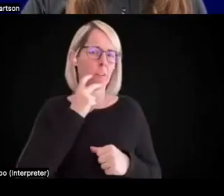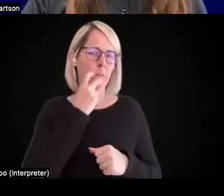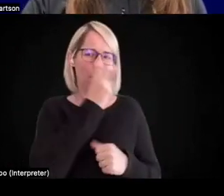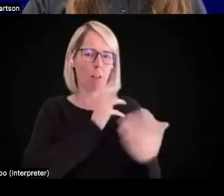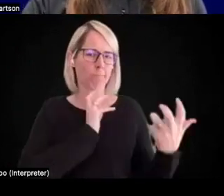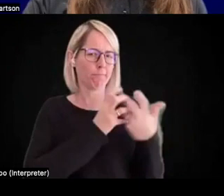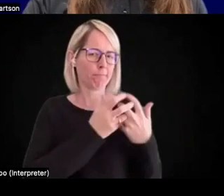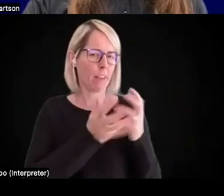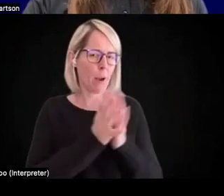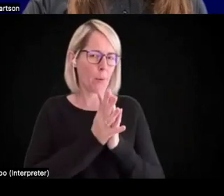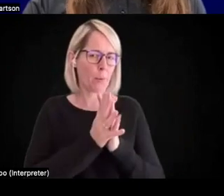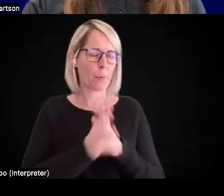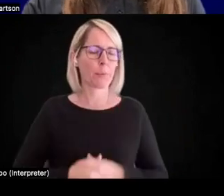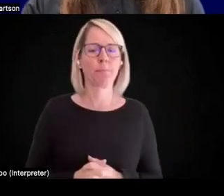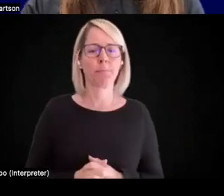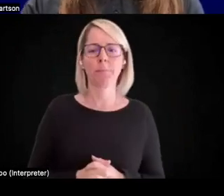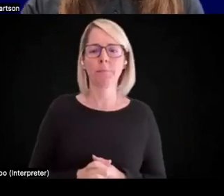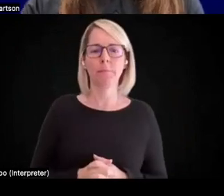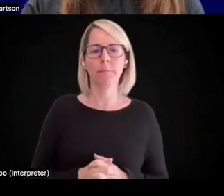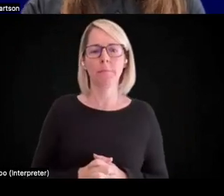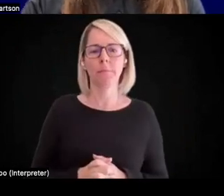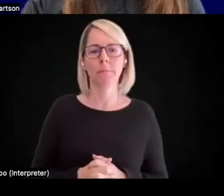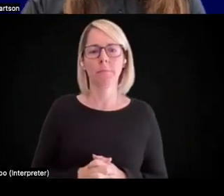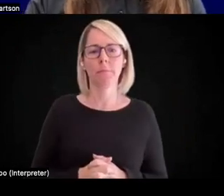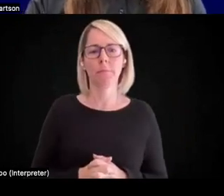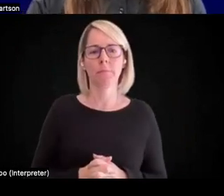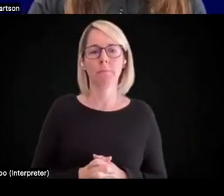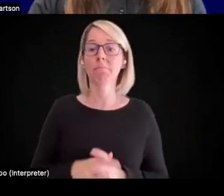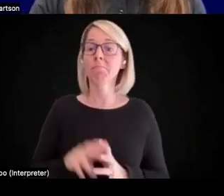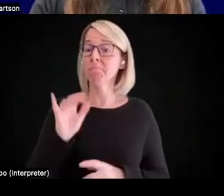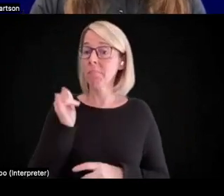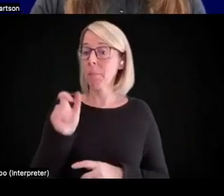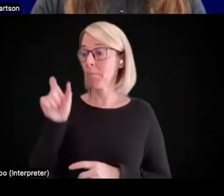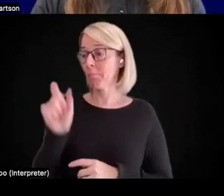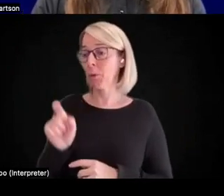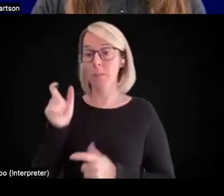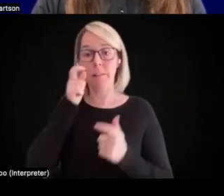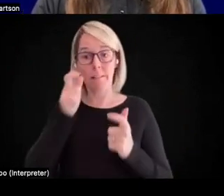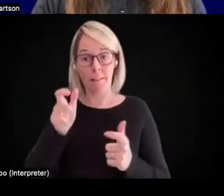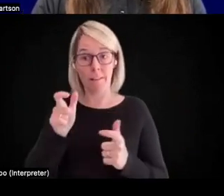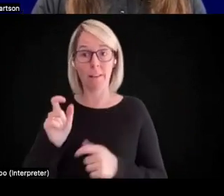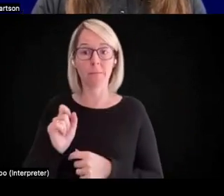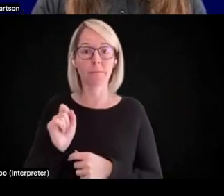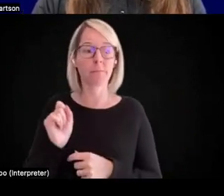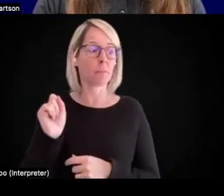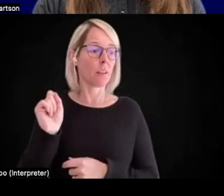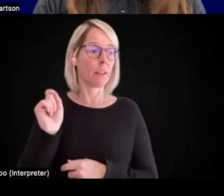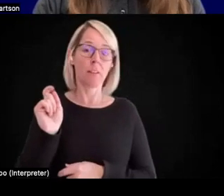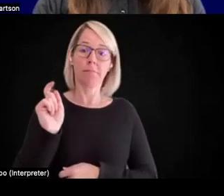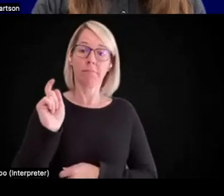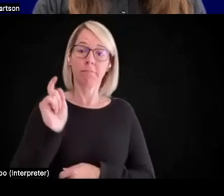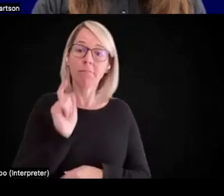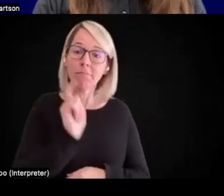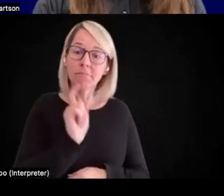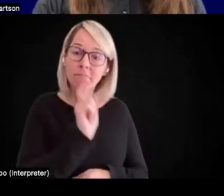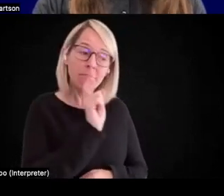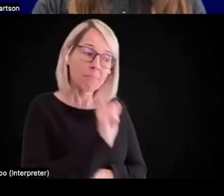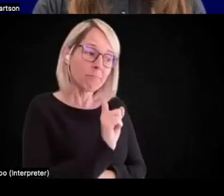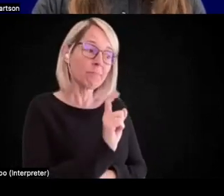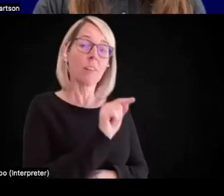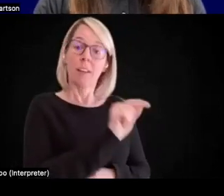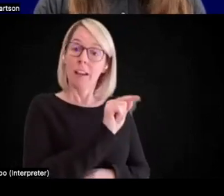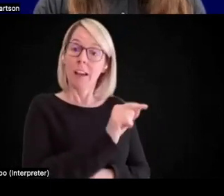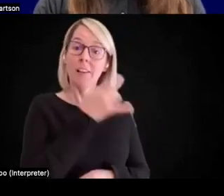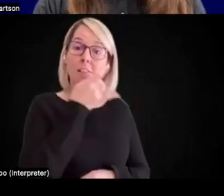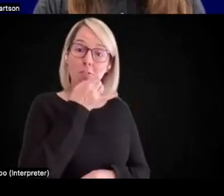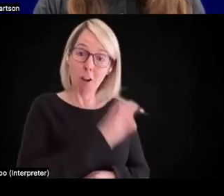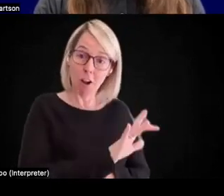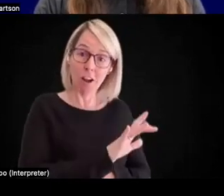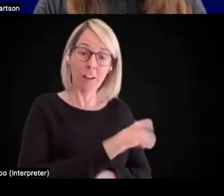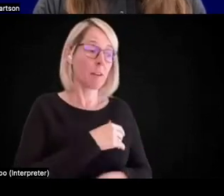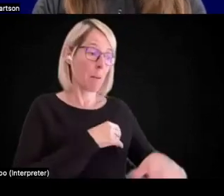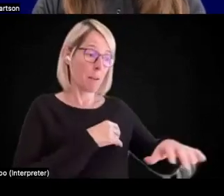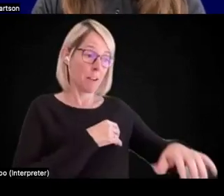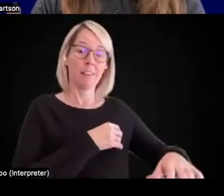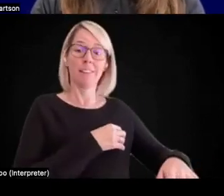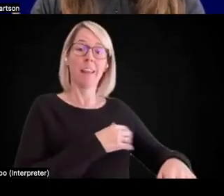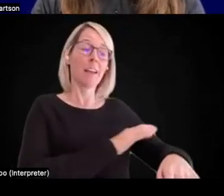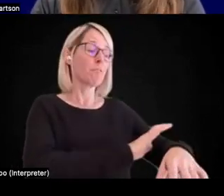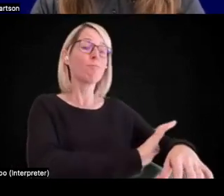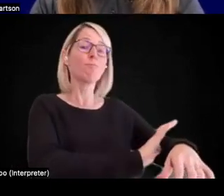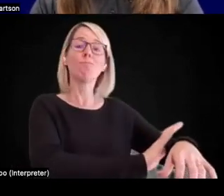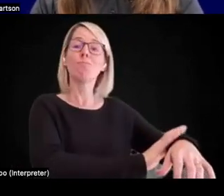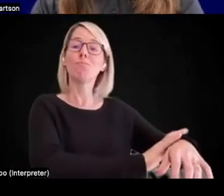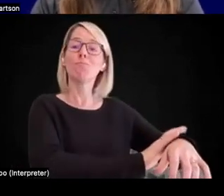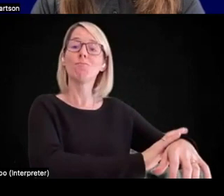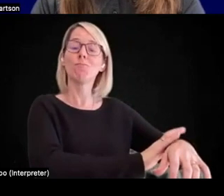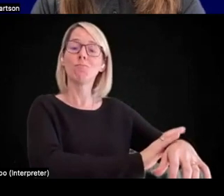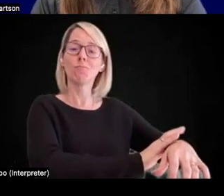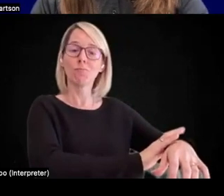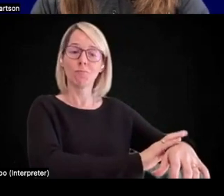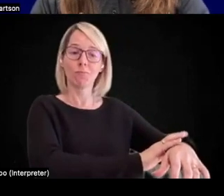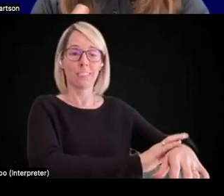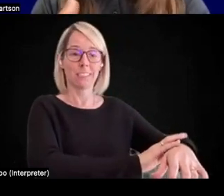So, perhaps, the carer can go over and he could tap the hand of the toddler where the